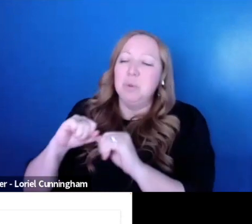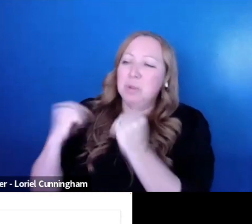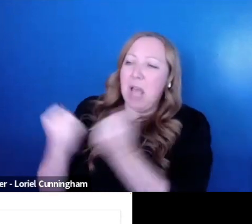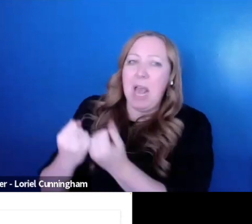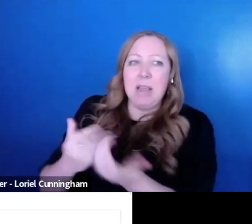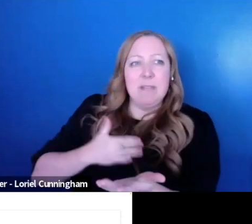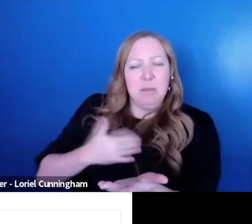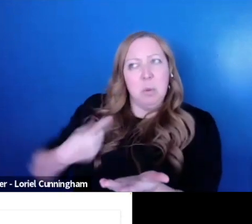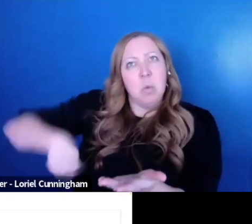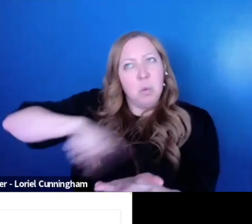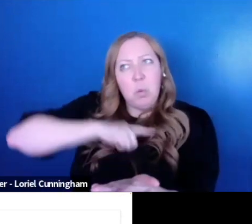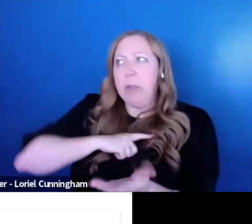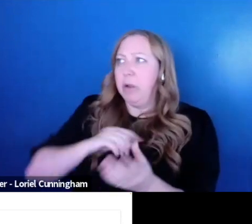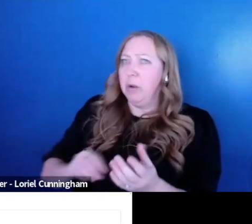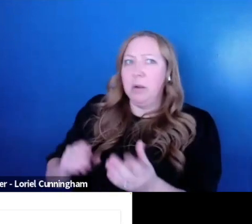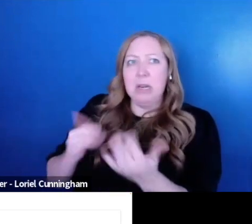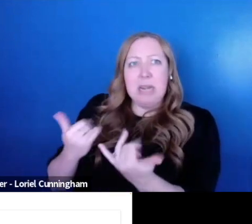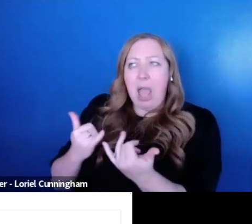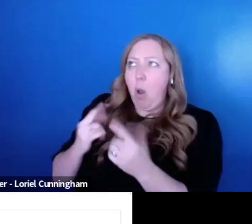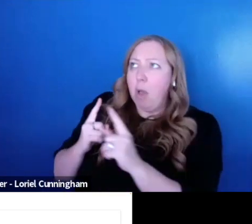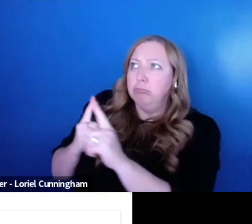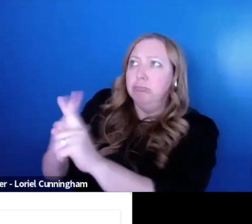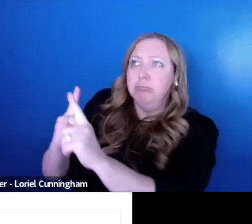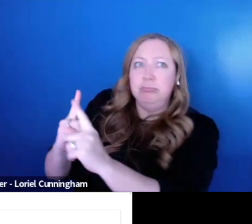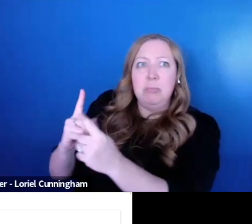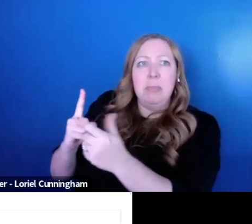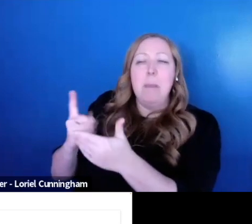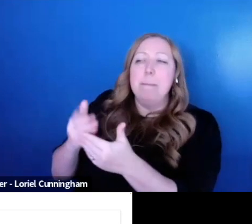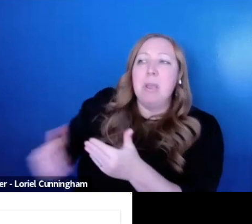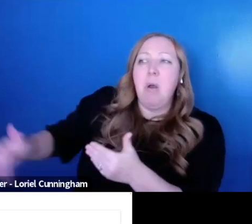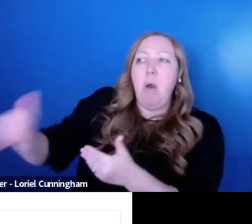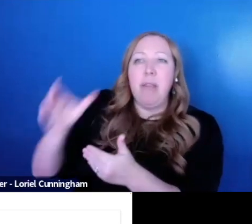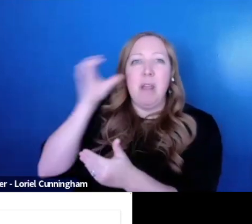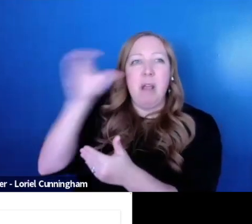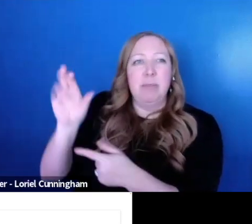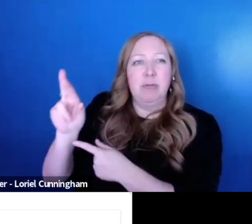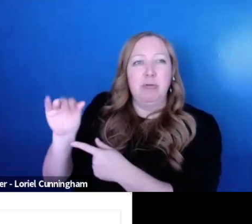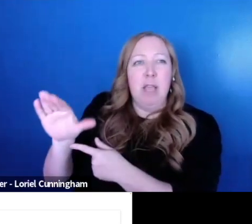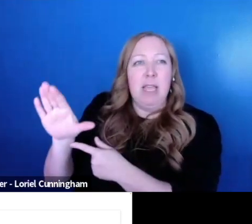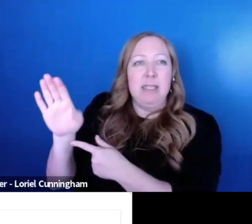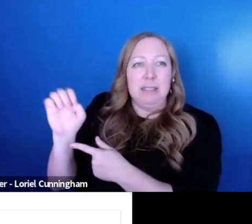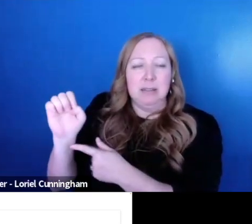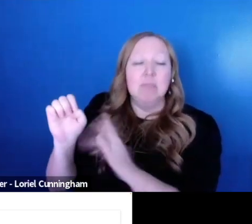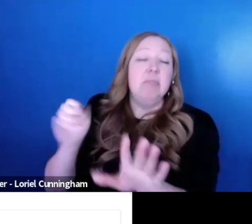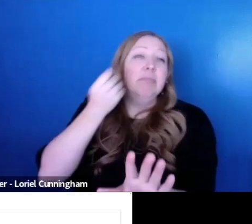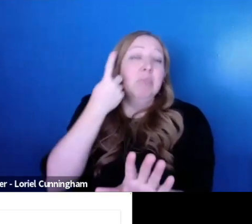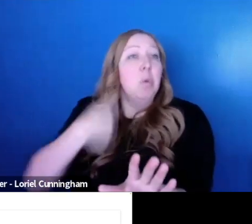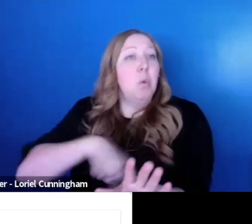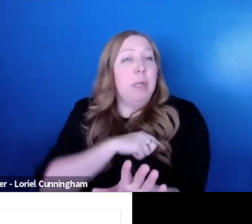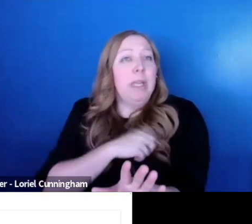not expect to see the kind of explicit racism out of science in the same way we saw in the early 20th century. You'll see